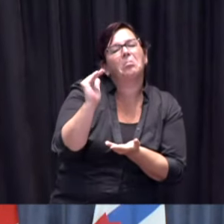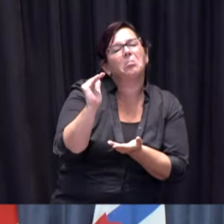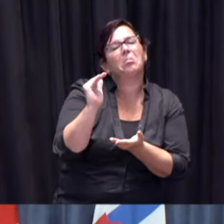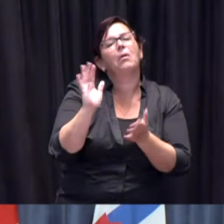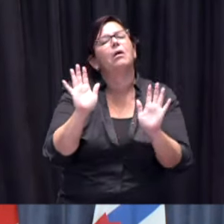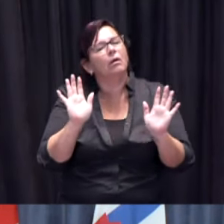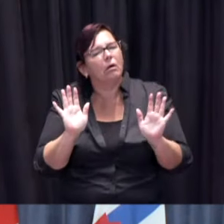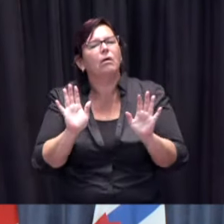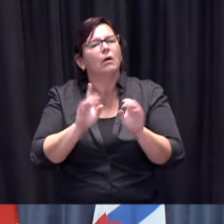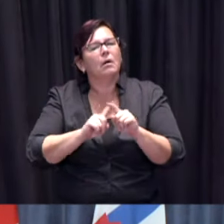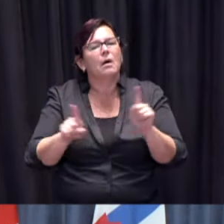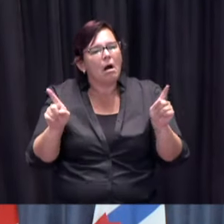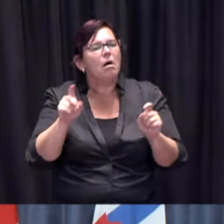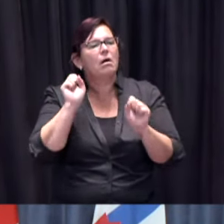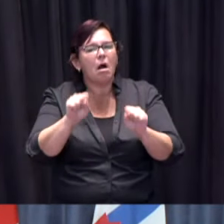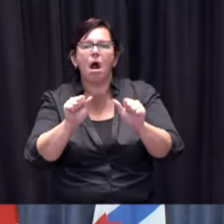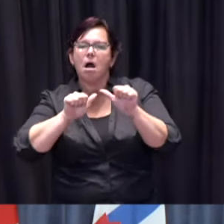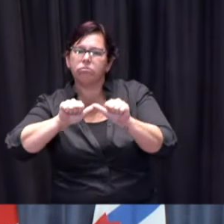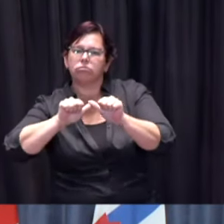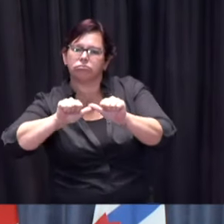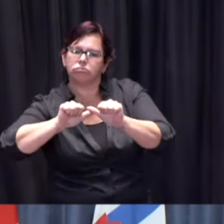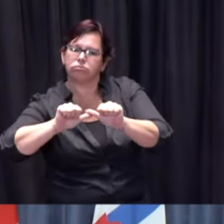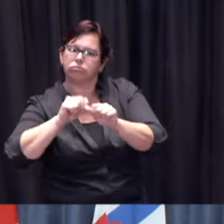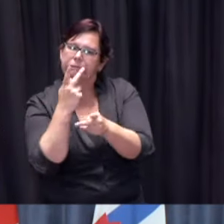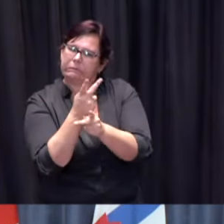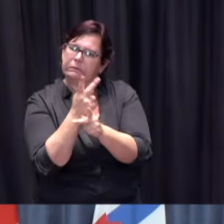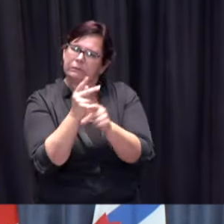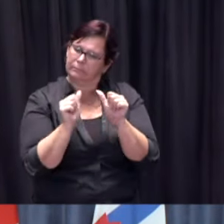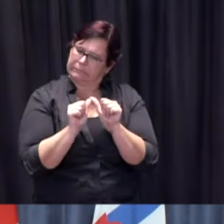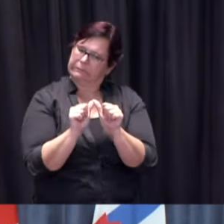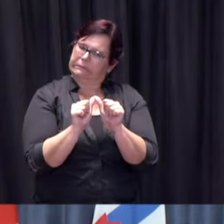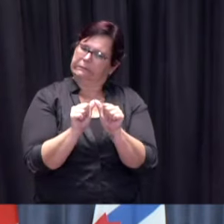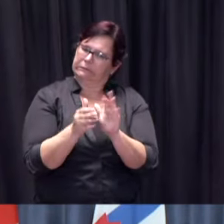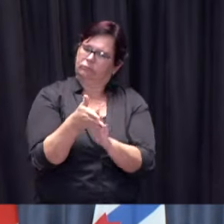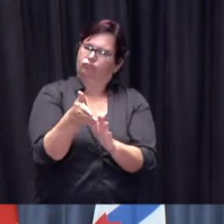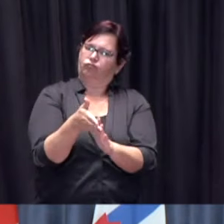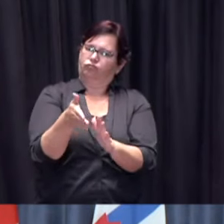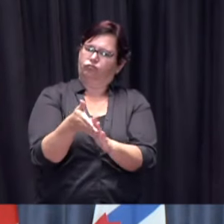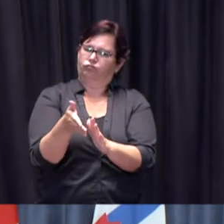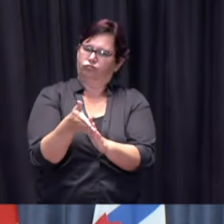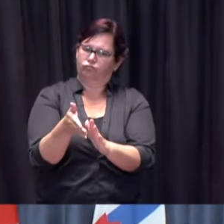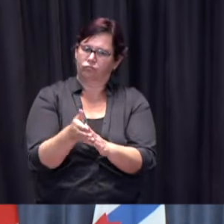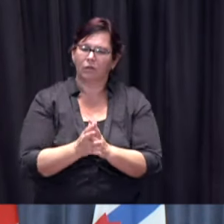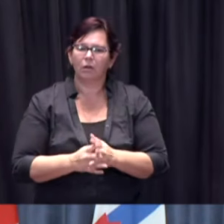coming months until we can put this pandemic in the rear view mirror.